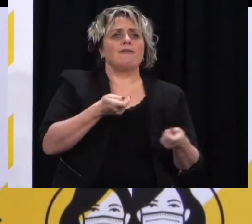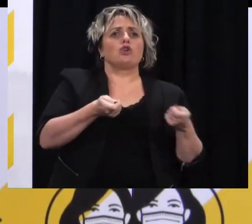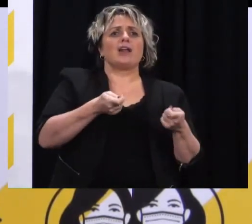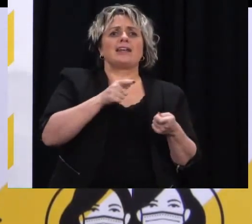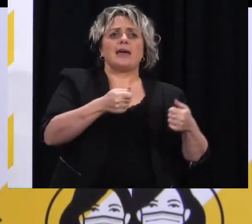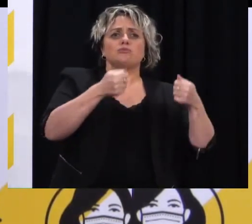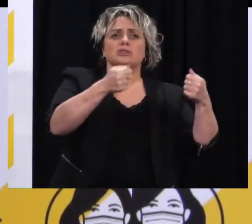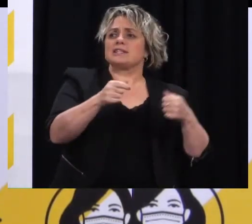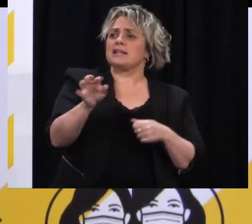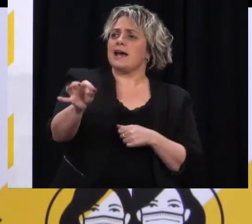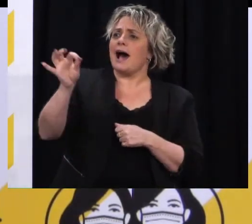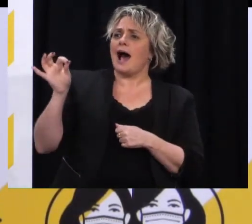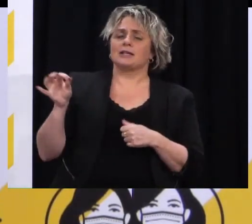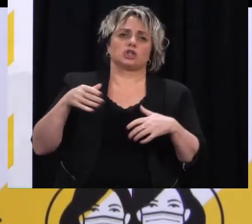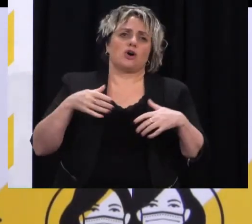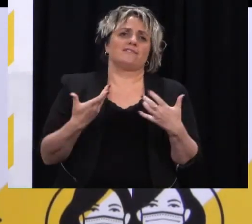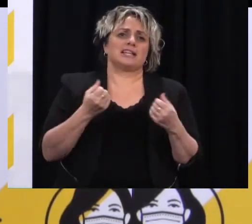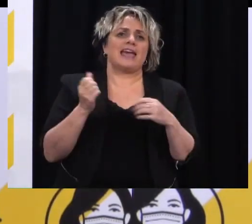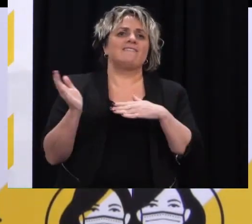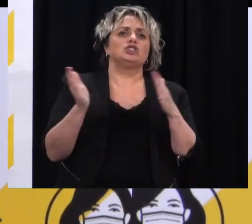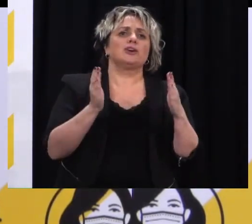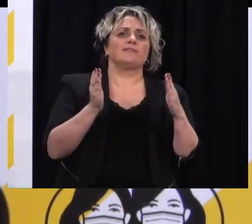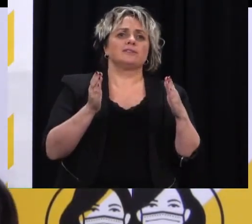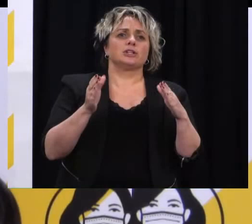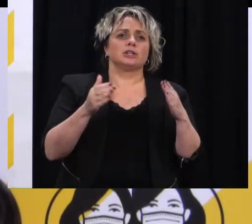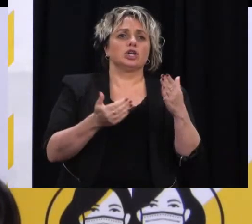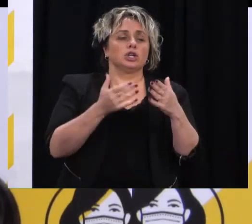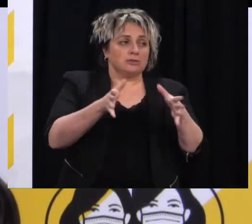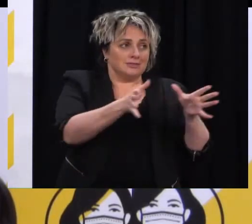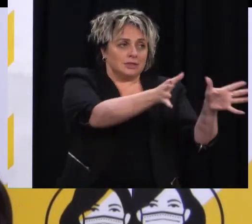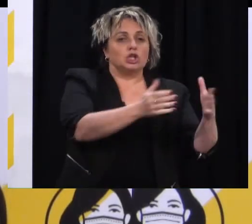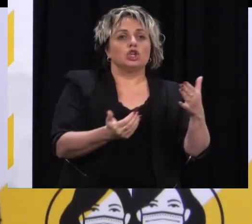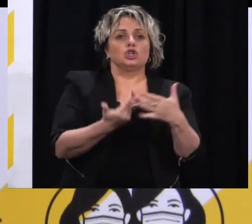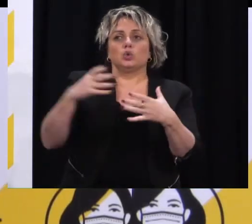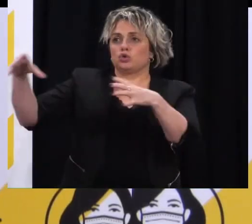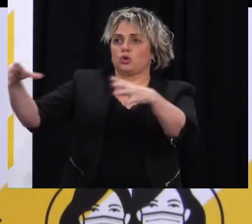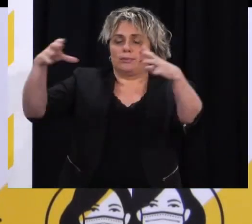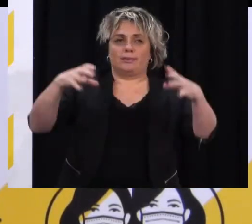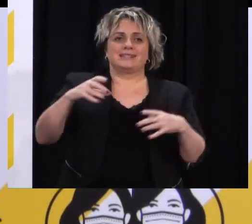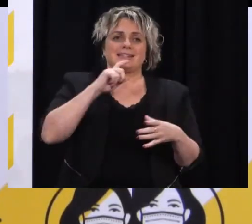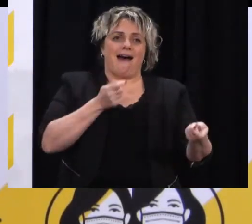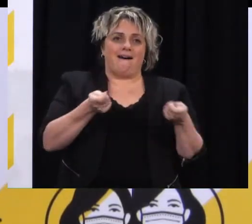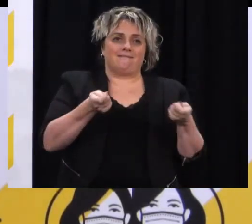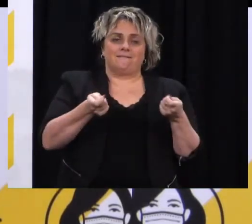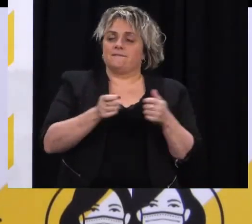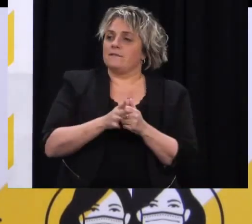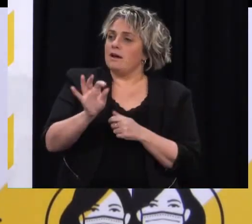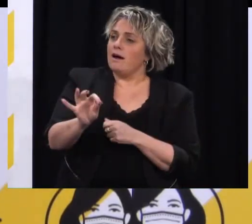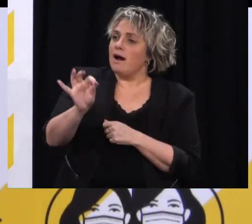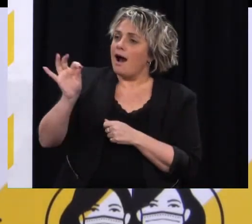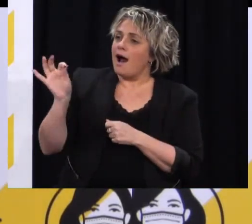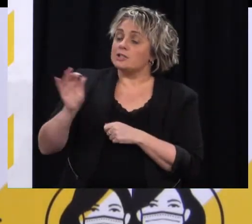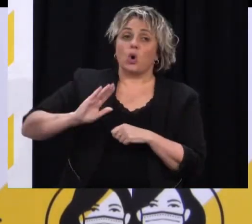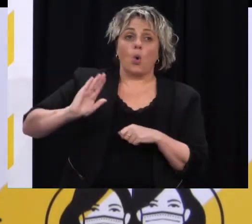tested and to isolate and all inmates who've come into contact with them have been